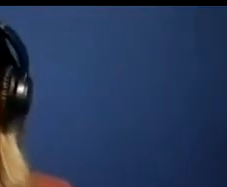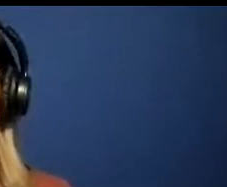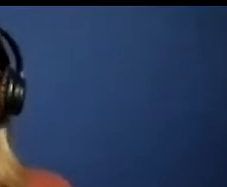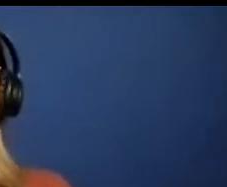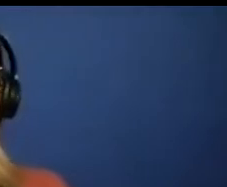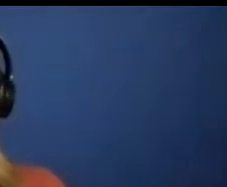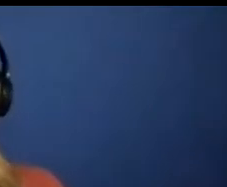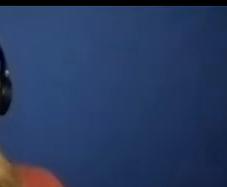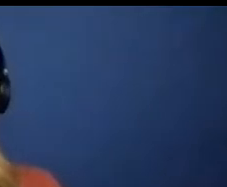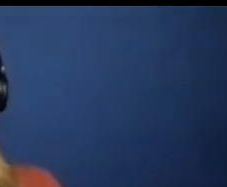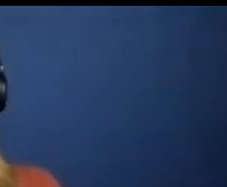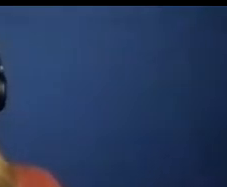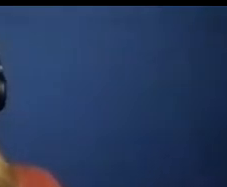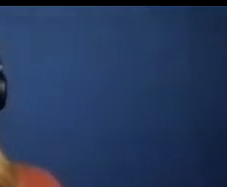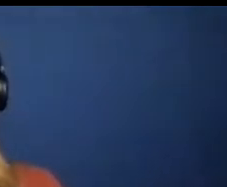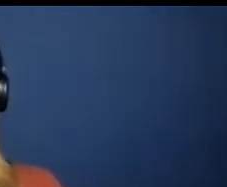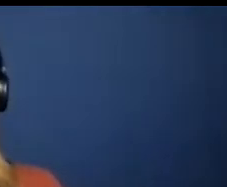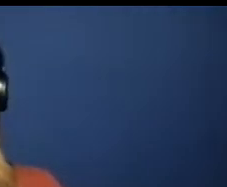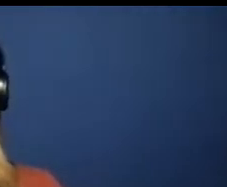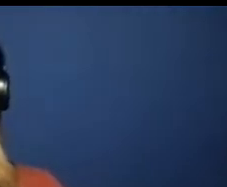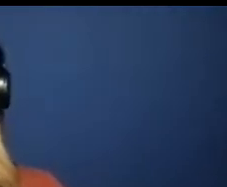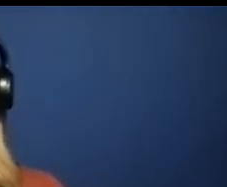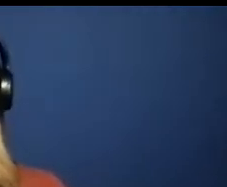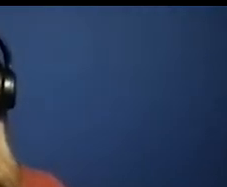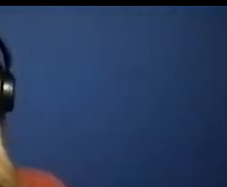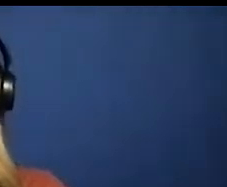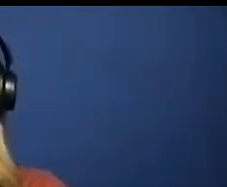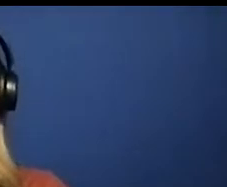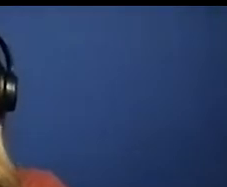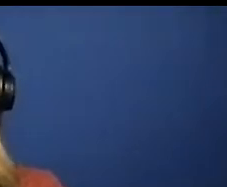to the chat box and go through the questions to make sure that we get everything answered.